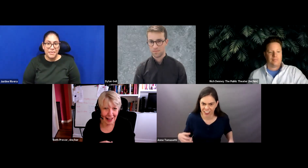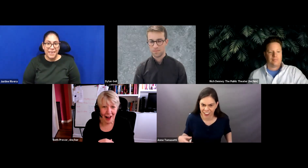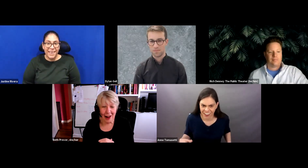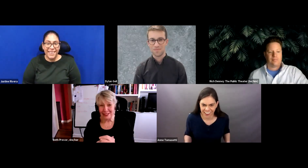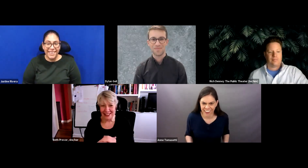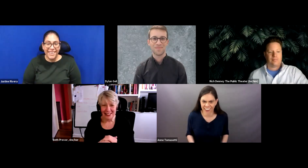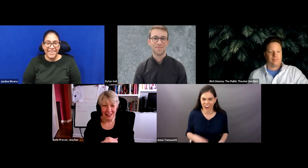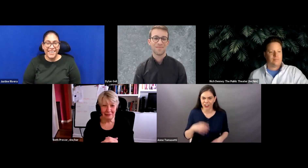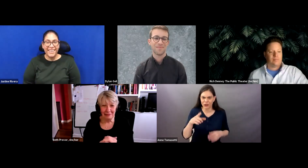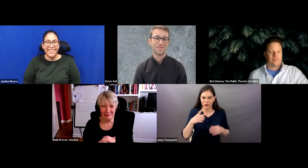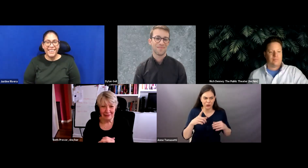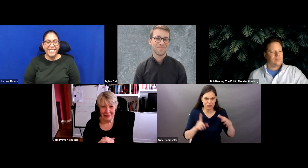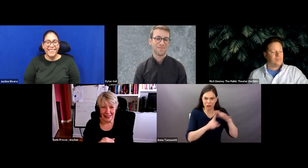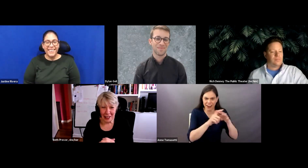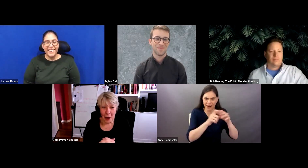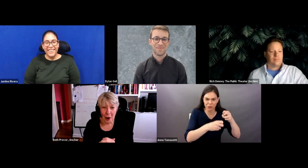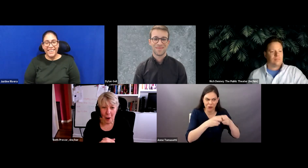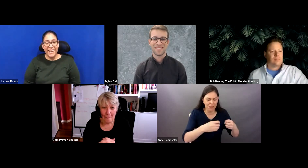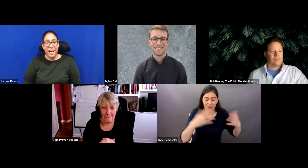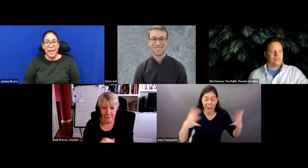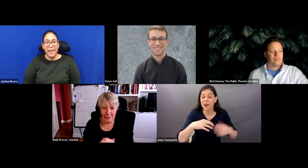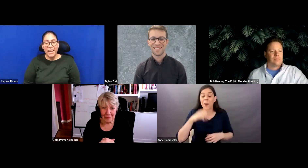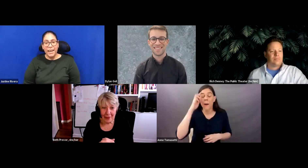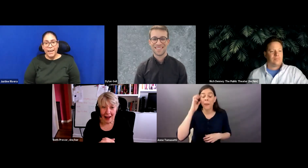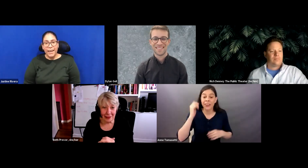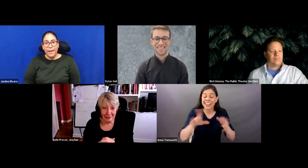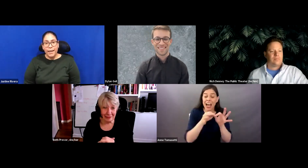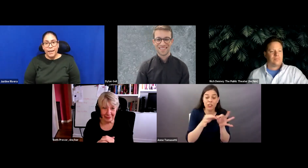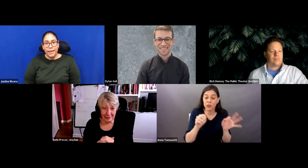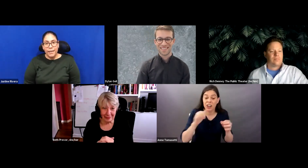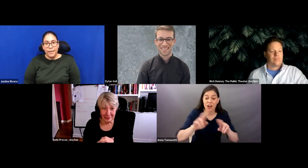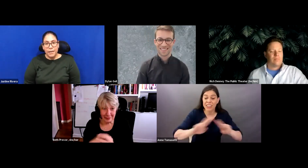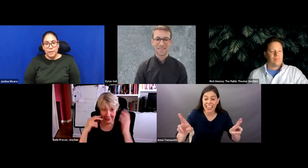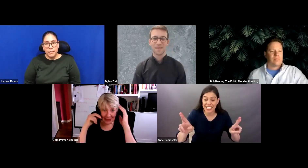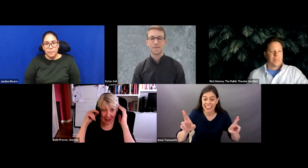I think you just mentioned everything I was going to talk about. You brought up the problem. Okay. Well, so the